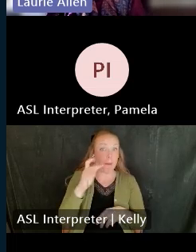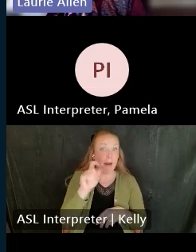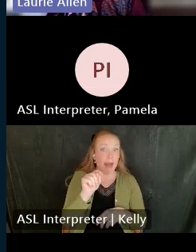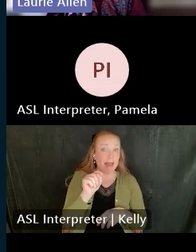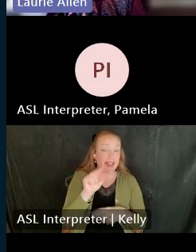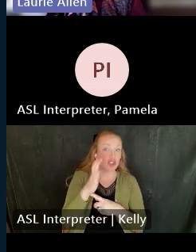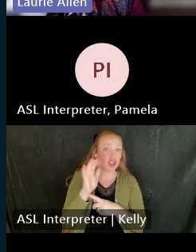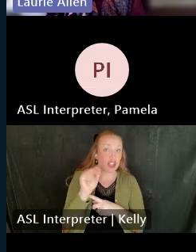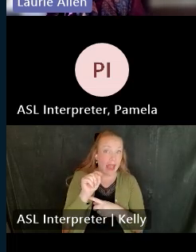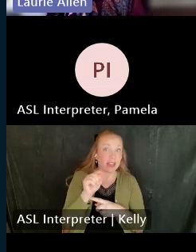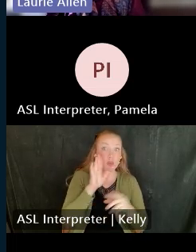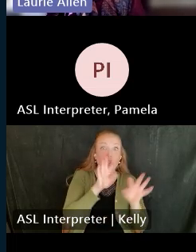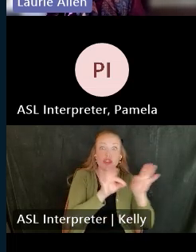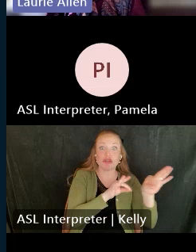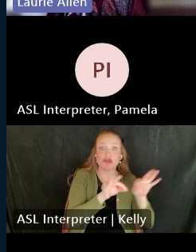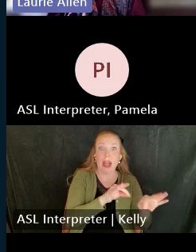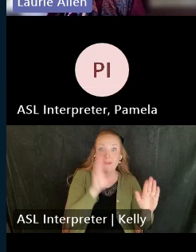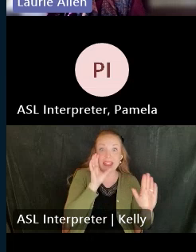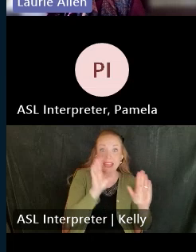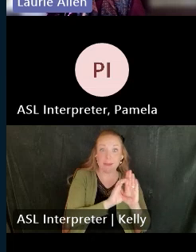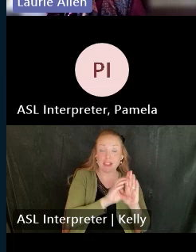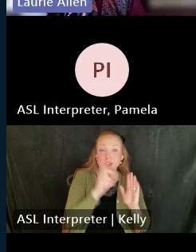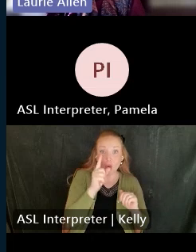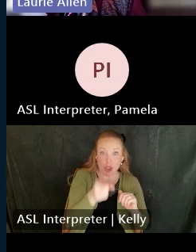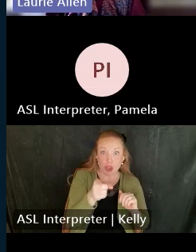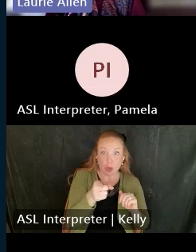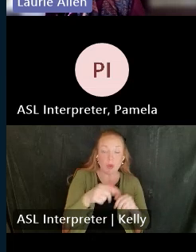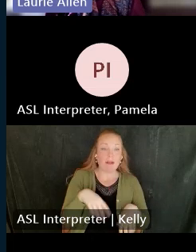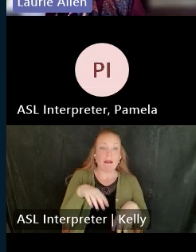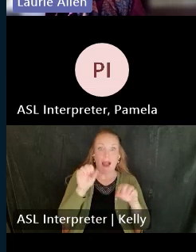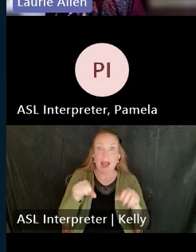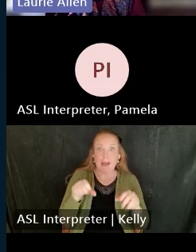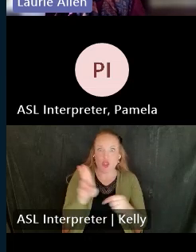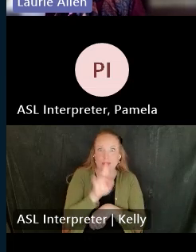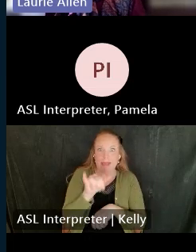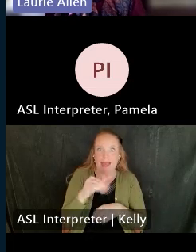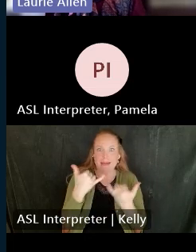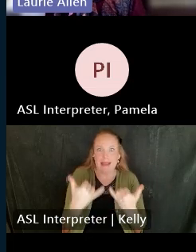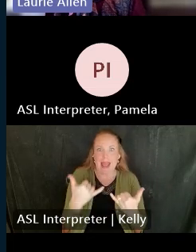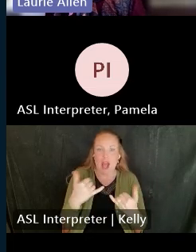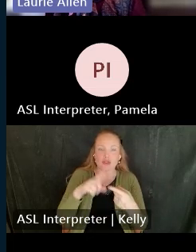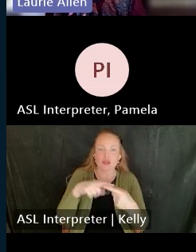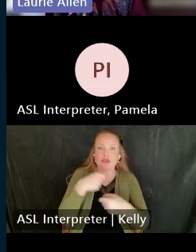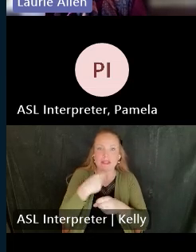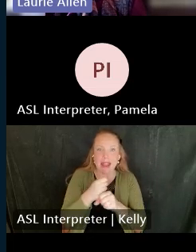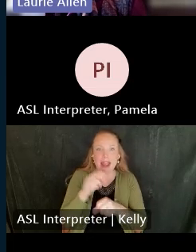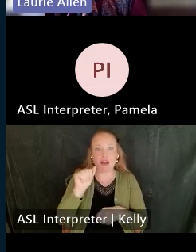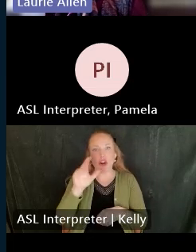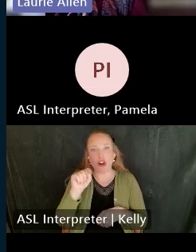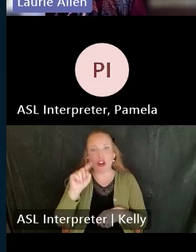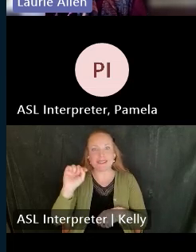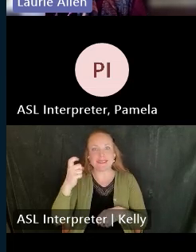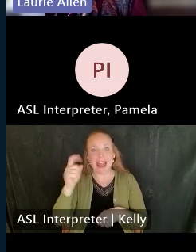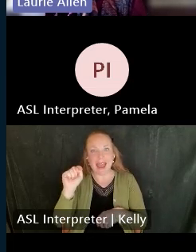And in fact I'm using that now to create alternative text. Any time I'm creating a presentation or sending a Word document or an email